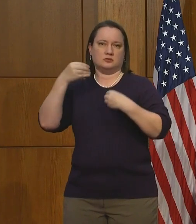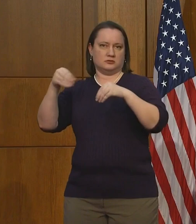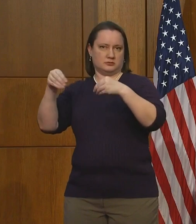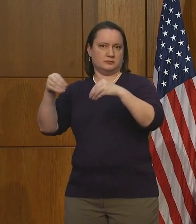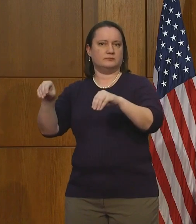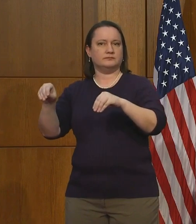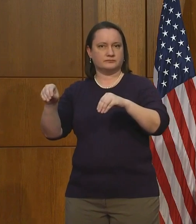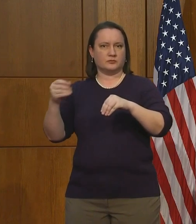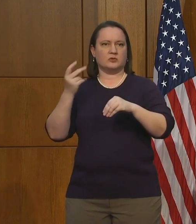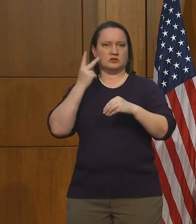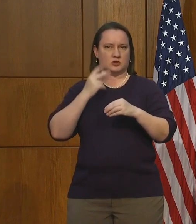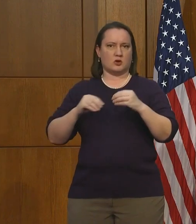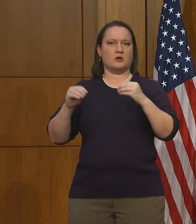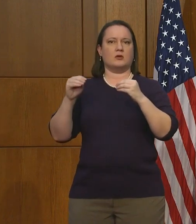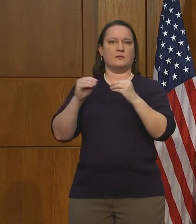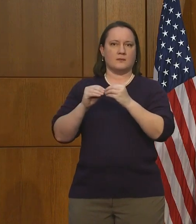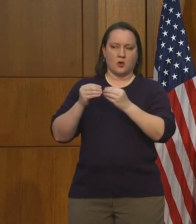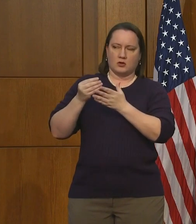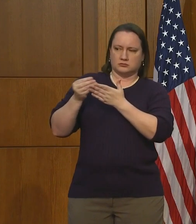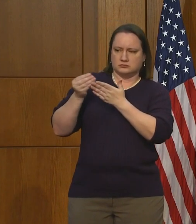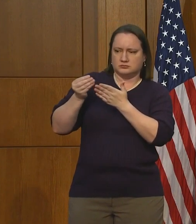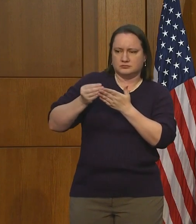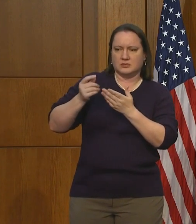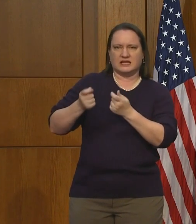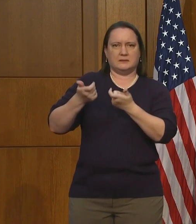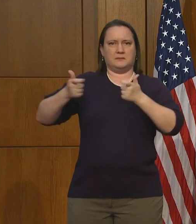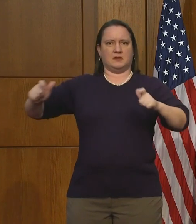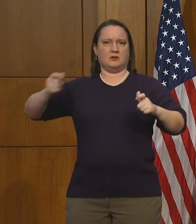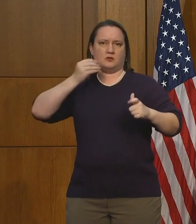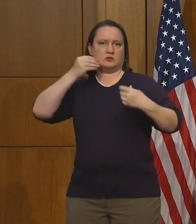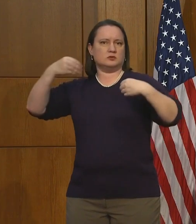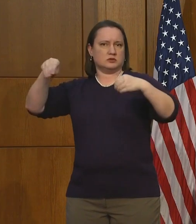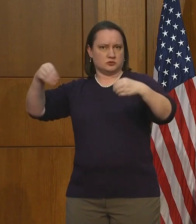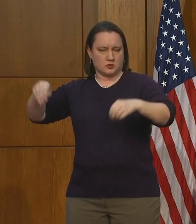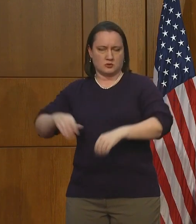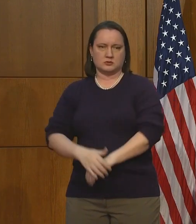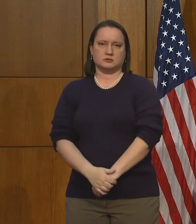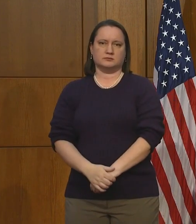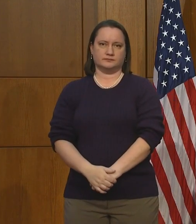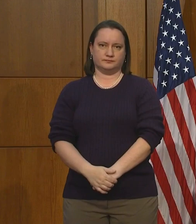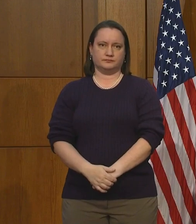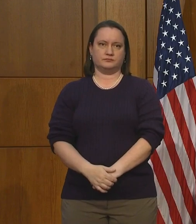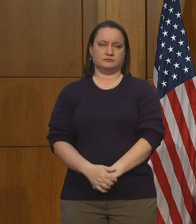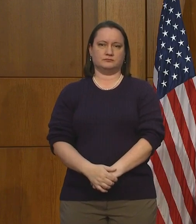RESTAURANTS TO IN GROCERY STORES AS WE SAW QUITE A BIT OF